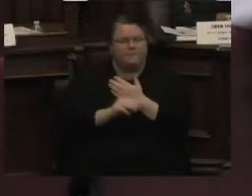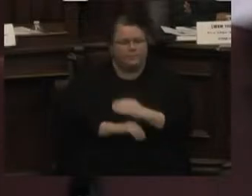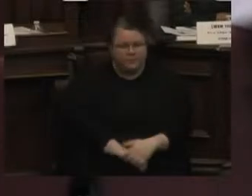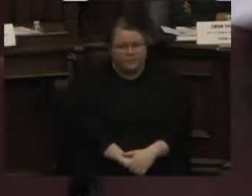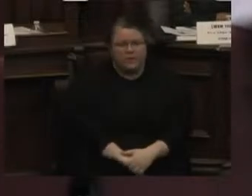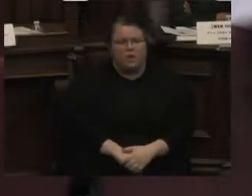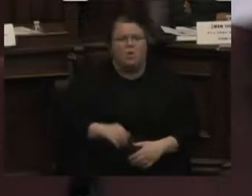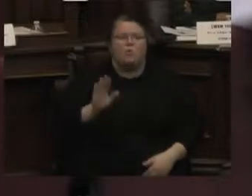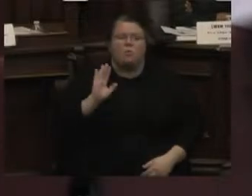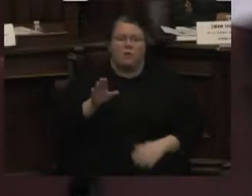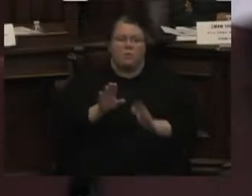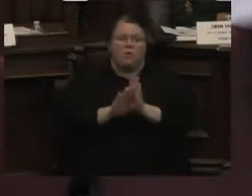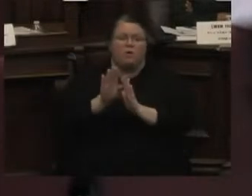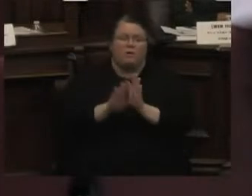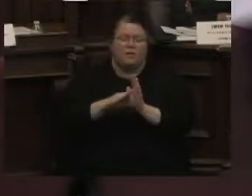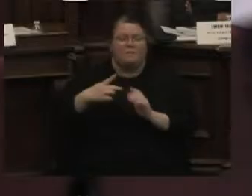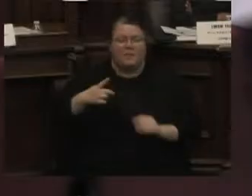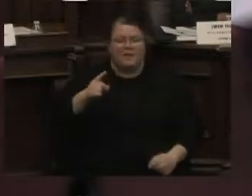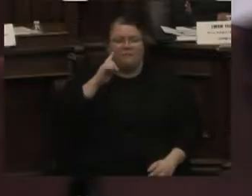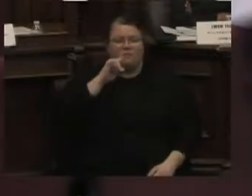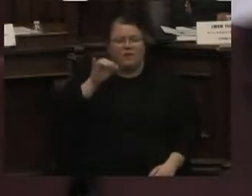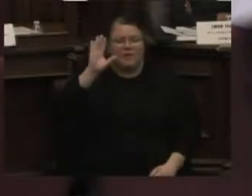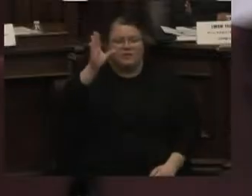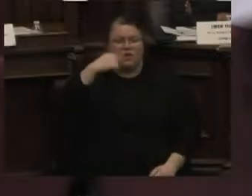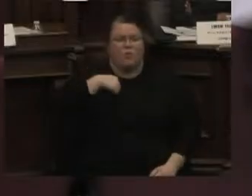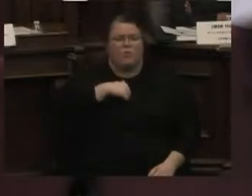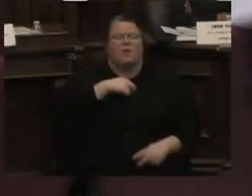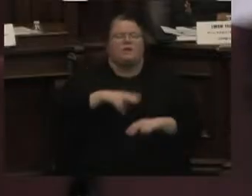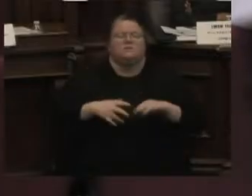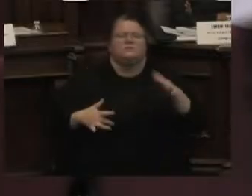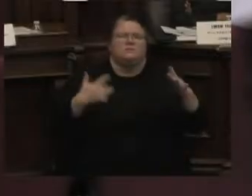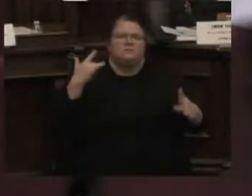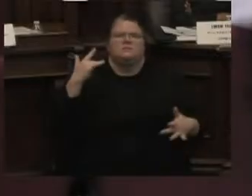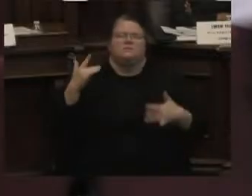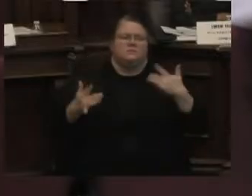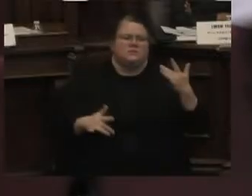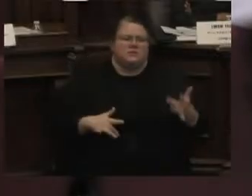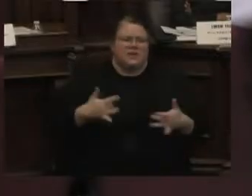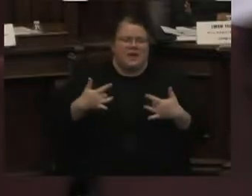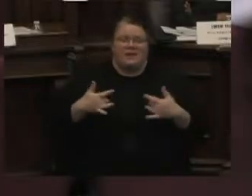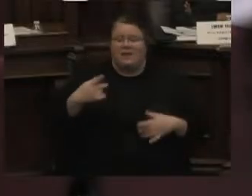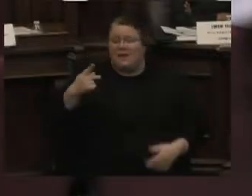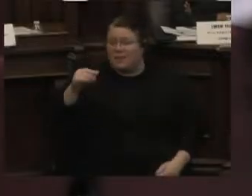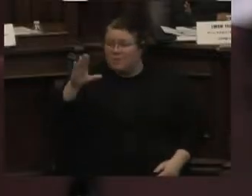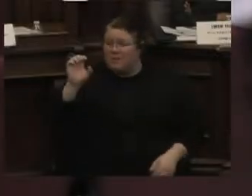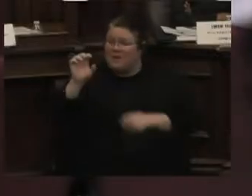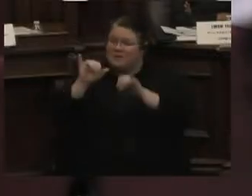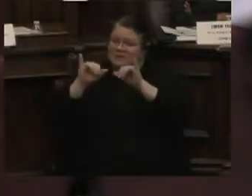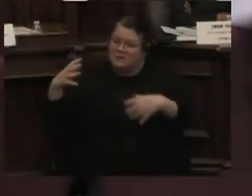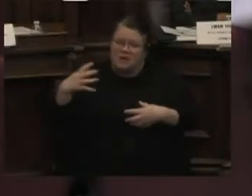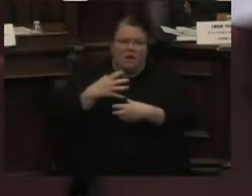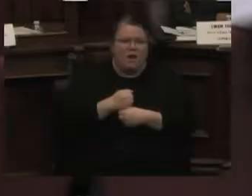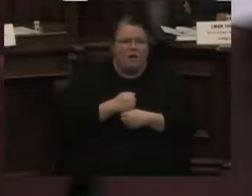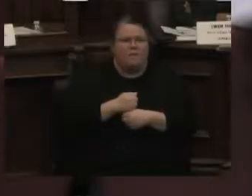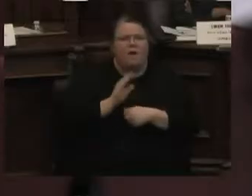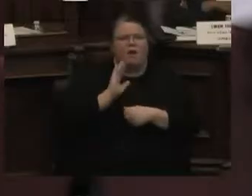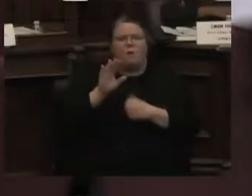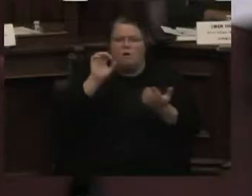to work on developing the curriculum and the professional development for the talk. And